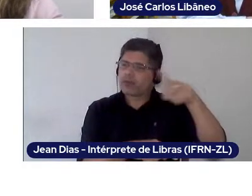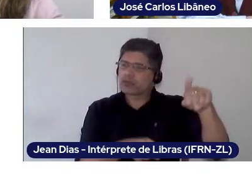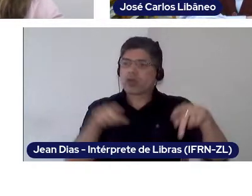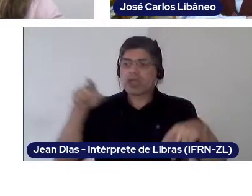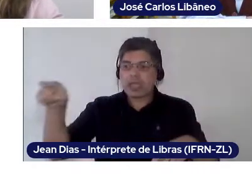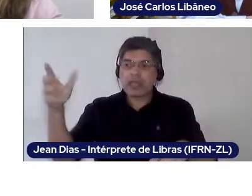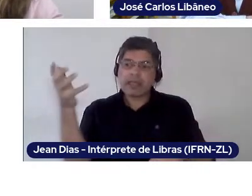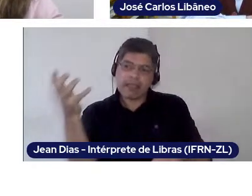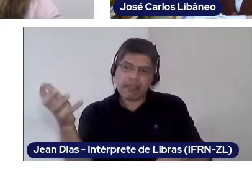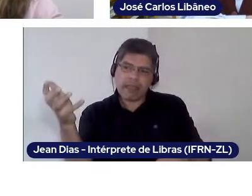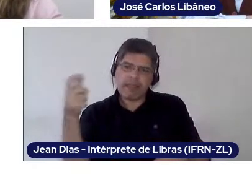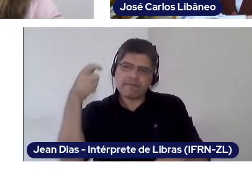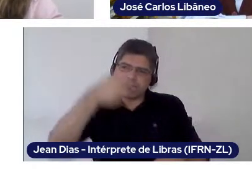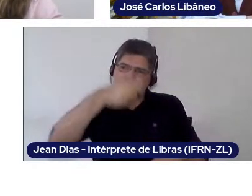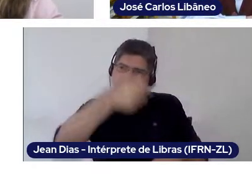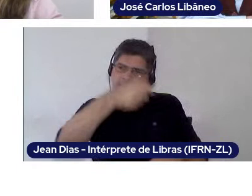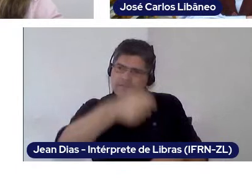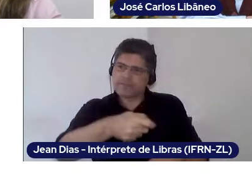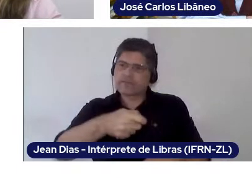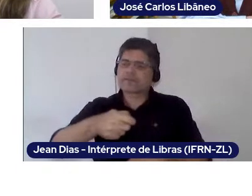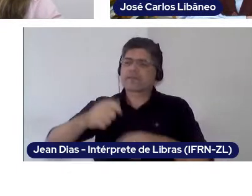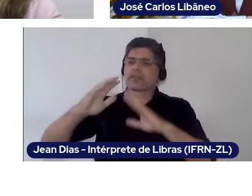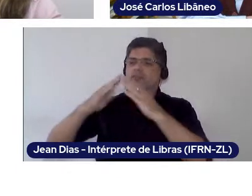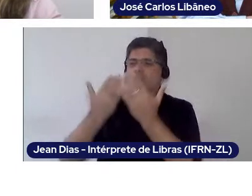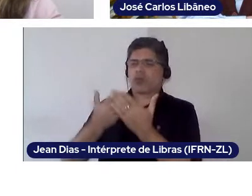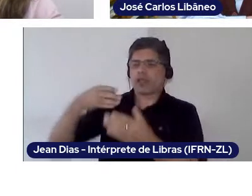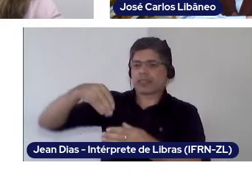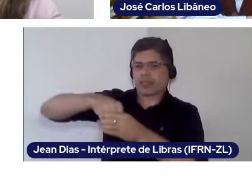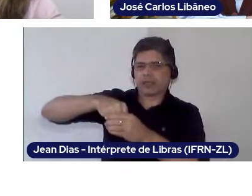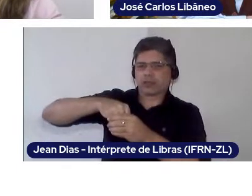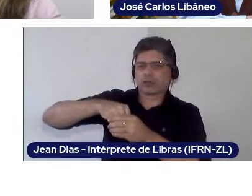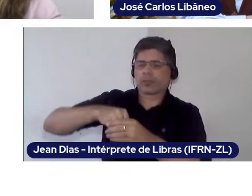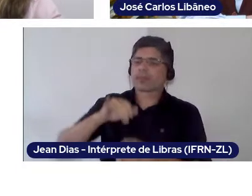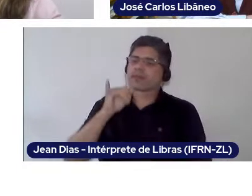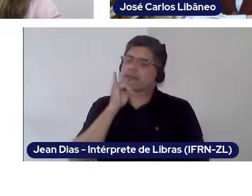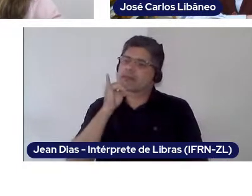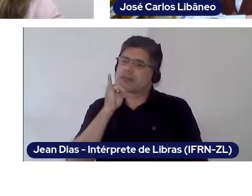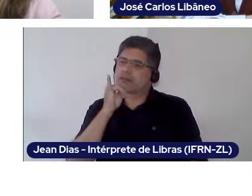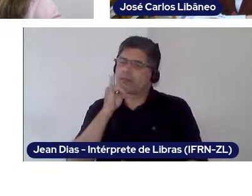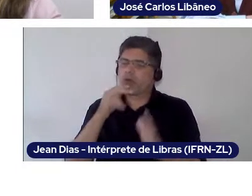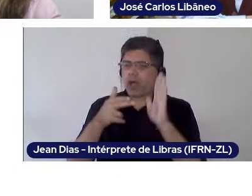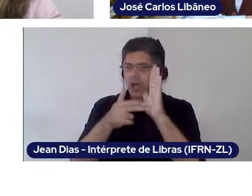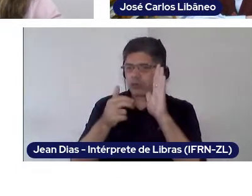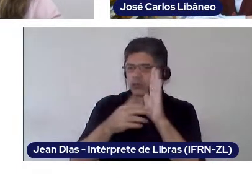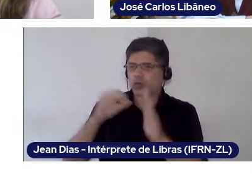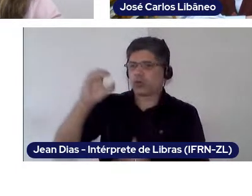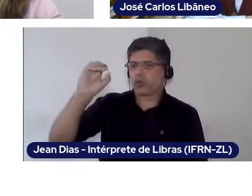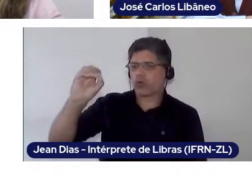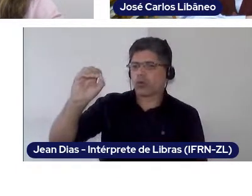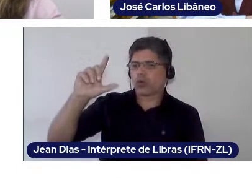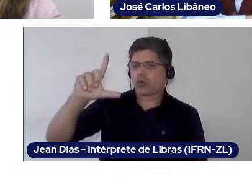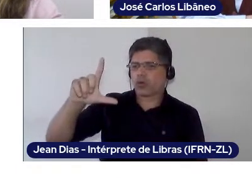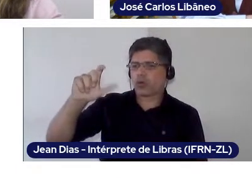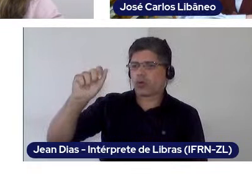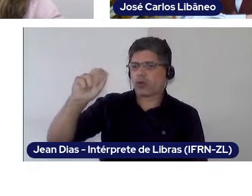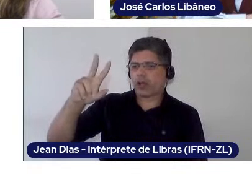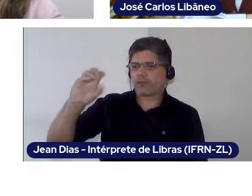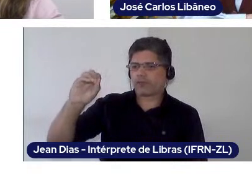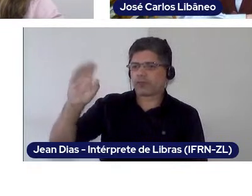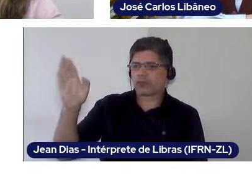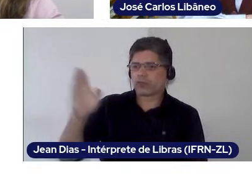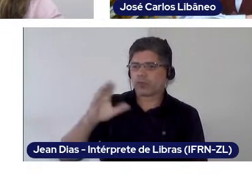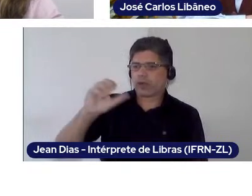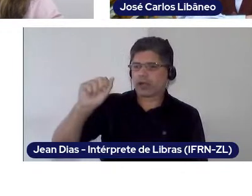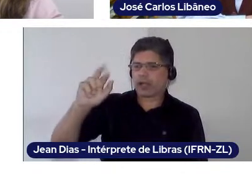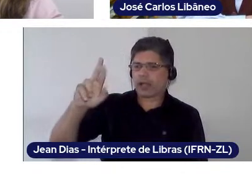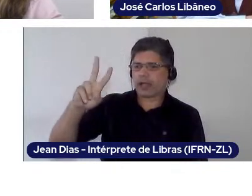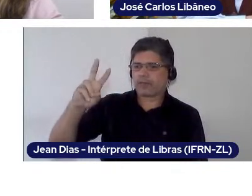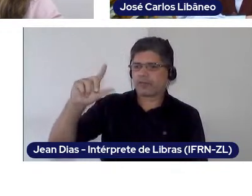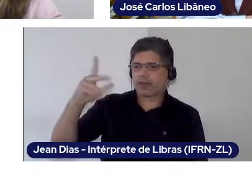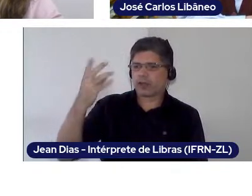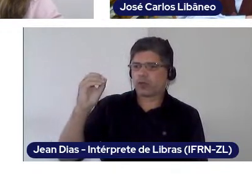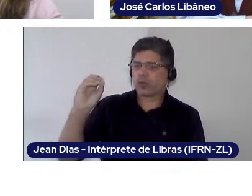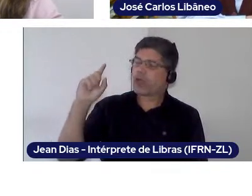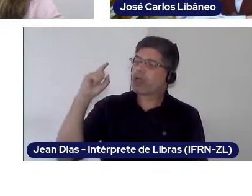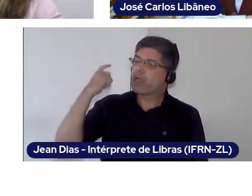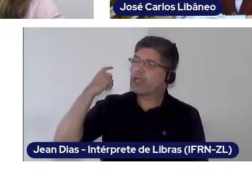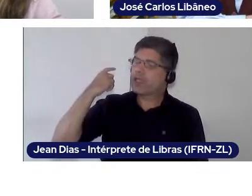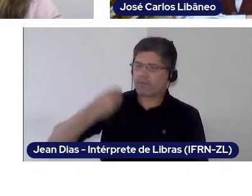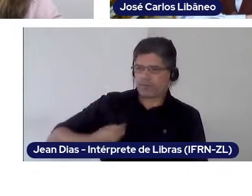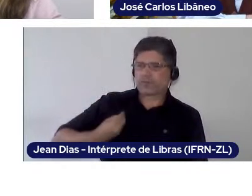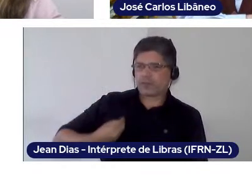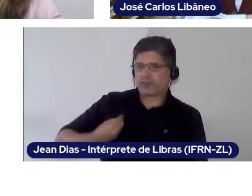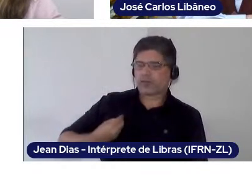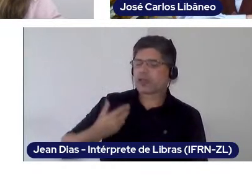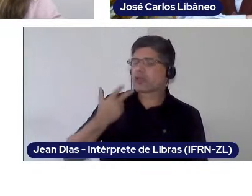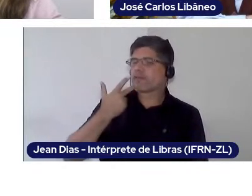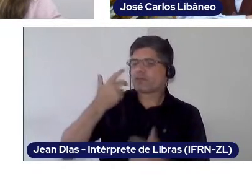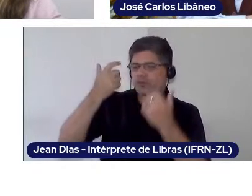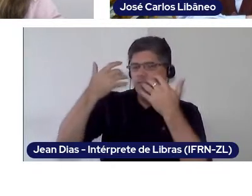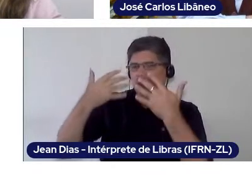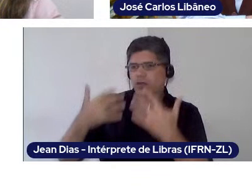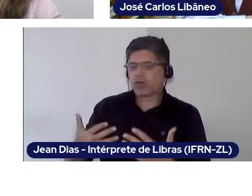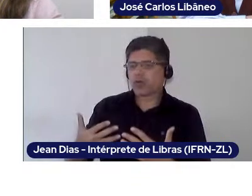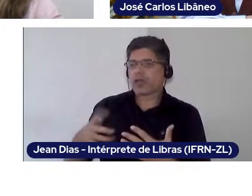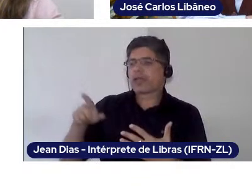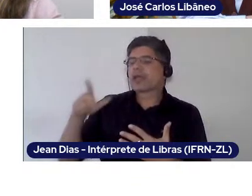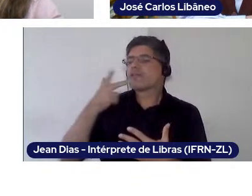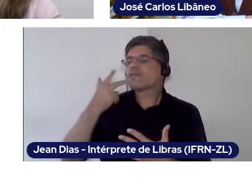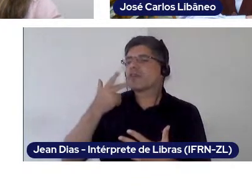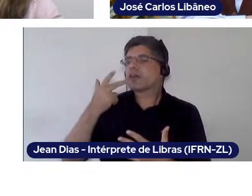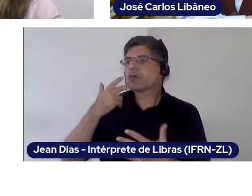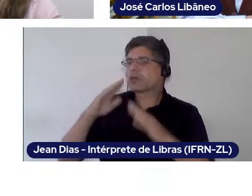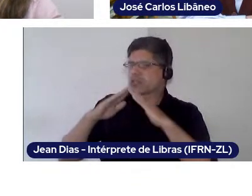Even Olavo de Carvalho - just opening here a parenthesis -, in a debate with him, when he was alive, he admited that "School Without Party" (Escola sem Partido) had the goal to indoctrinate. I was there when it happened.